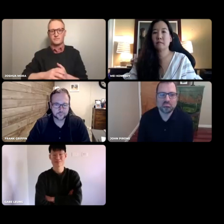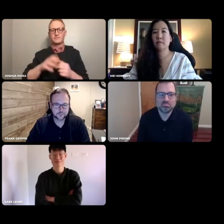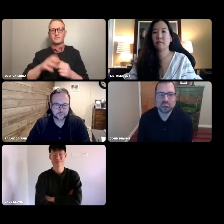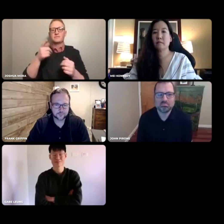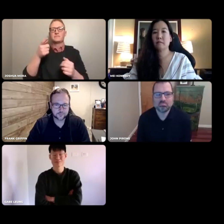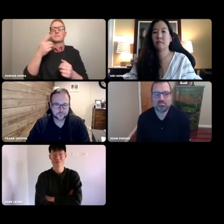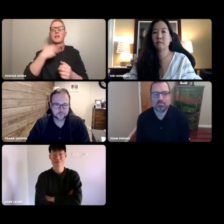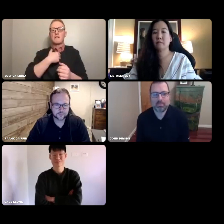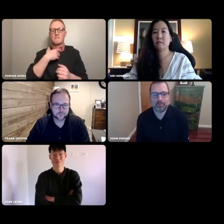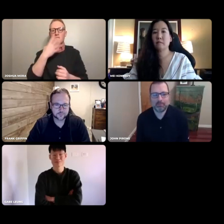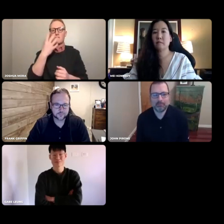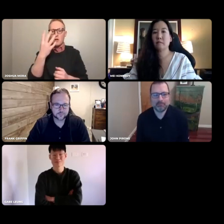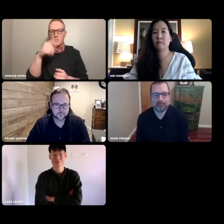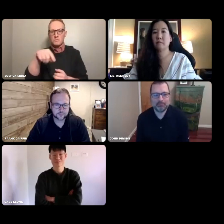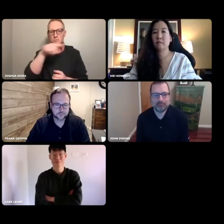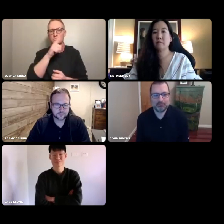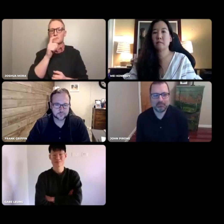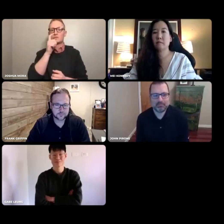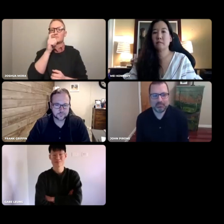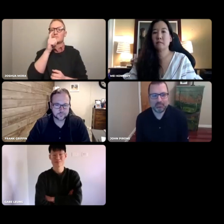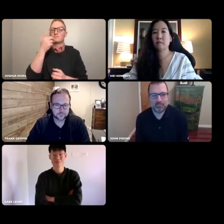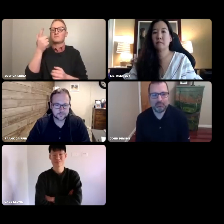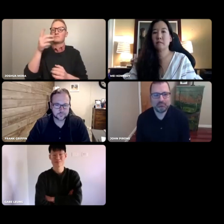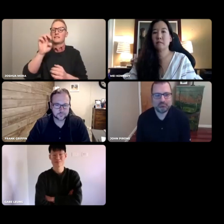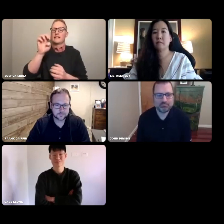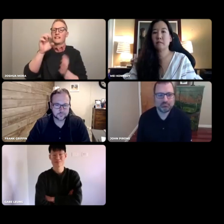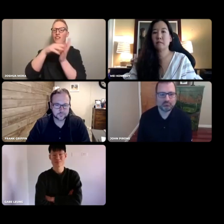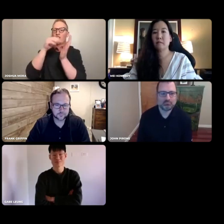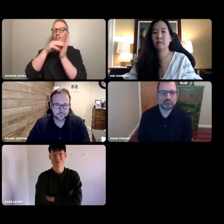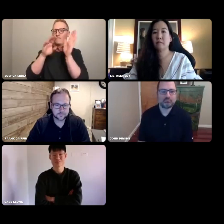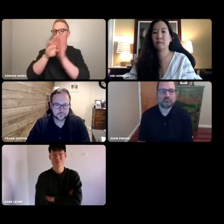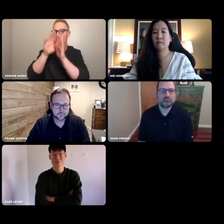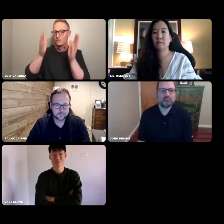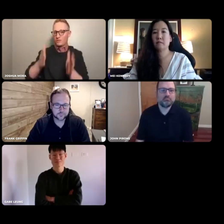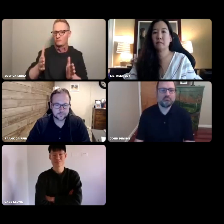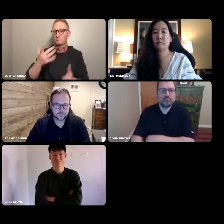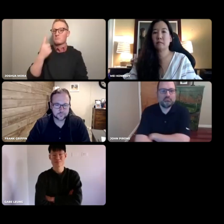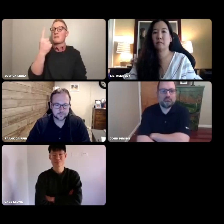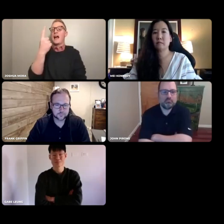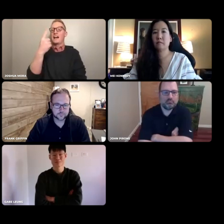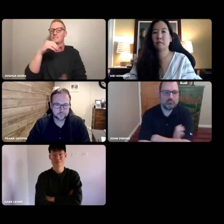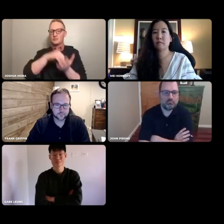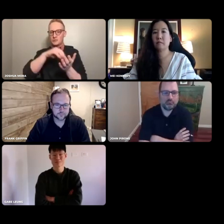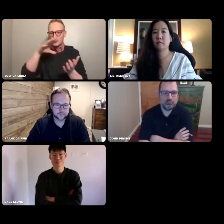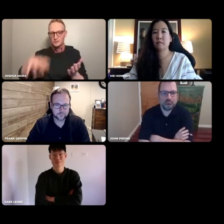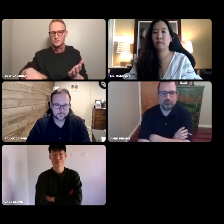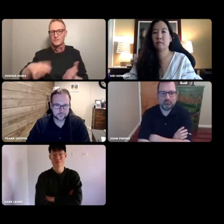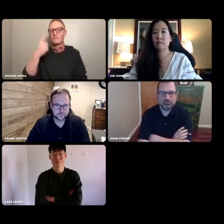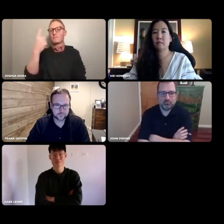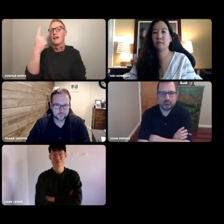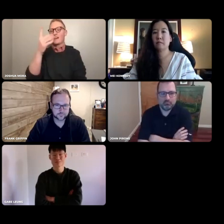Sorry, there seems to be a little bit of a delay. Probably because of the number of folks we have here. The system is running a little slow.